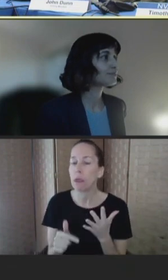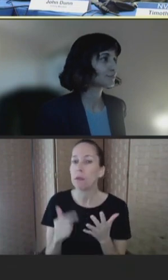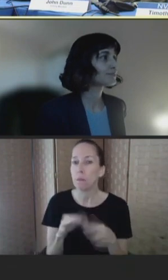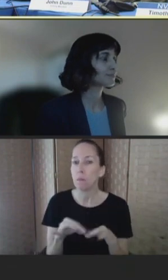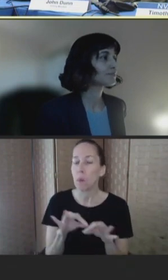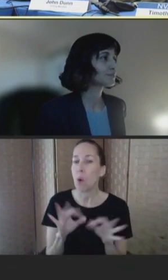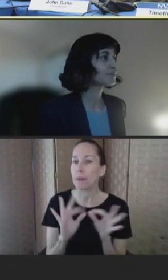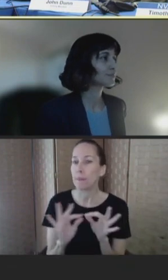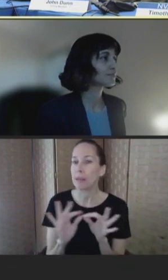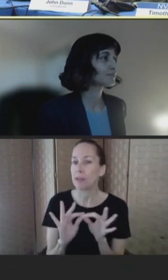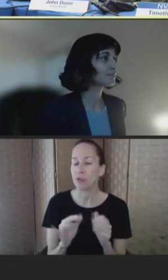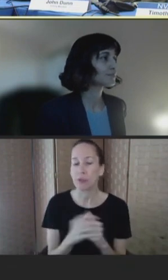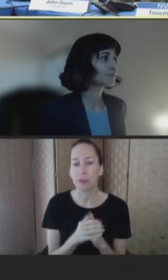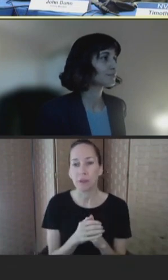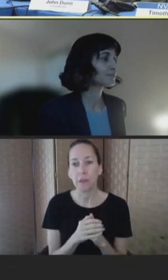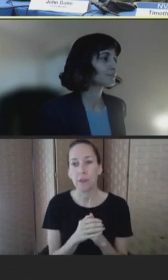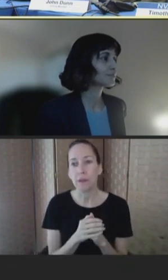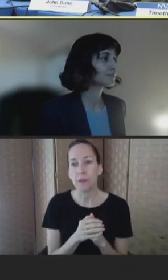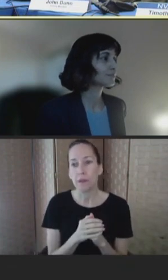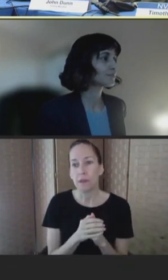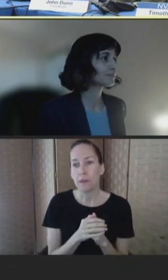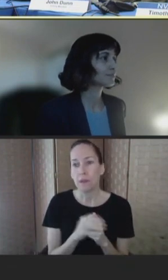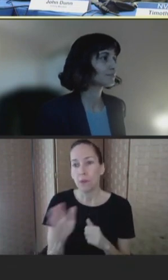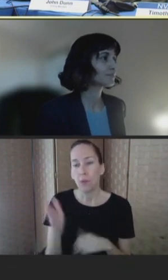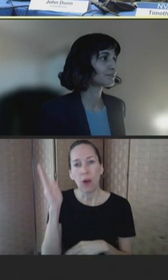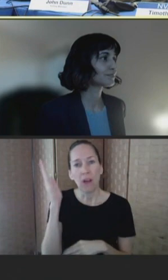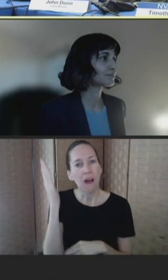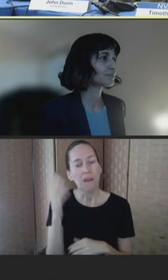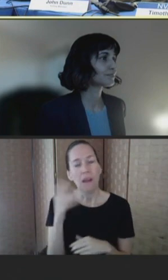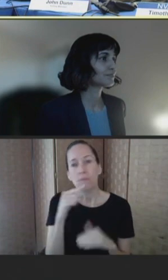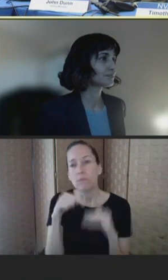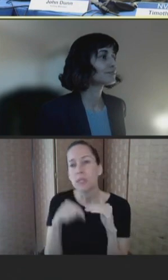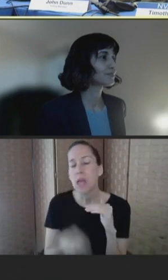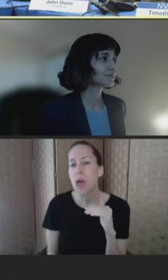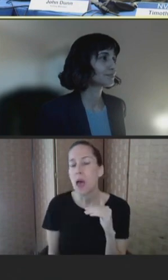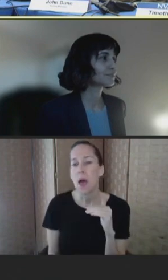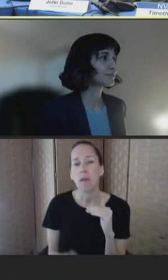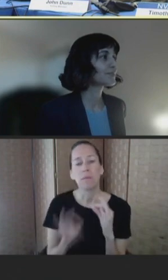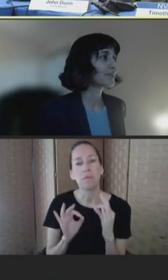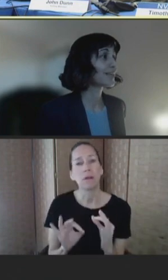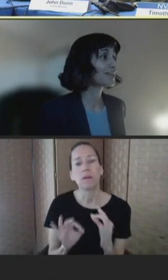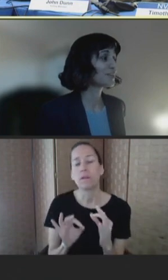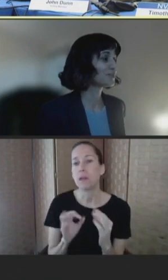the right depth to really provide a lot of people with what they need. I appreciate it. Thank you. Zunera Gilani: Thank you.